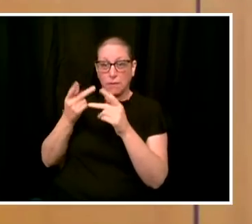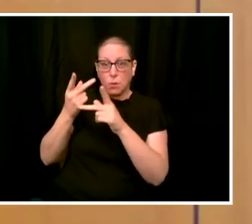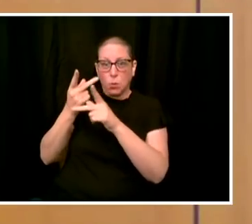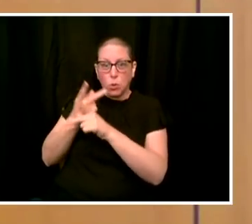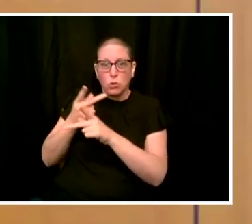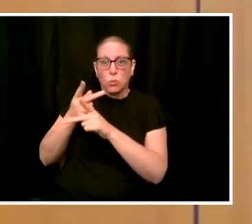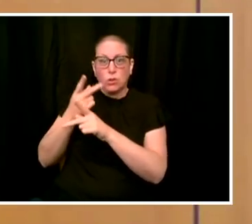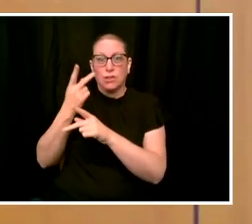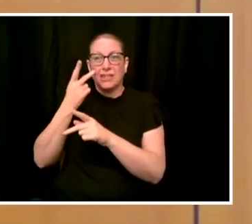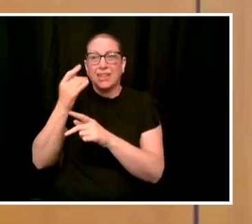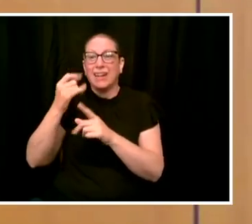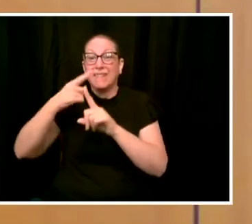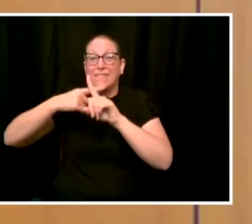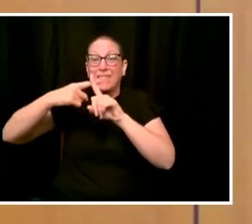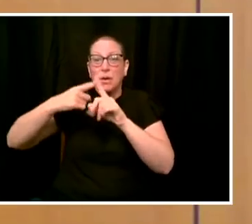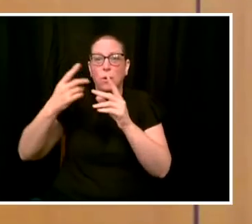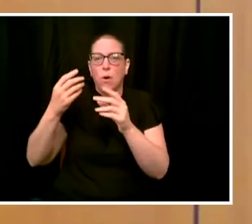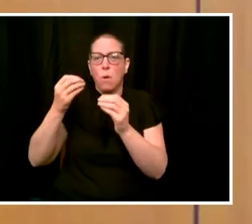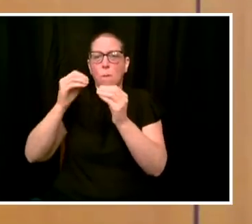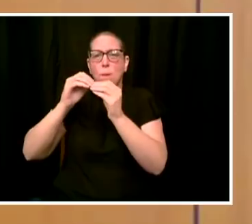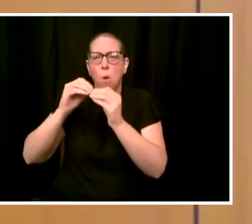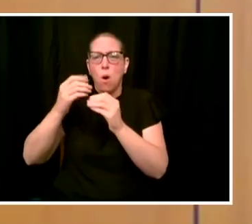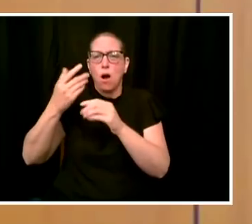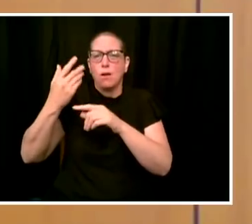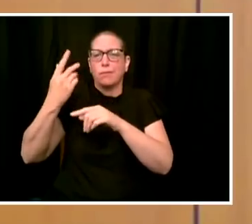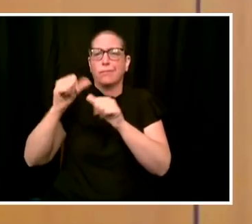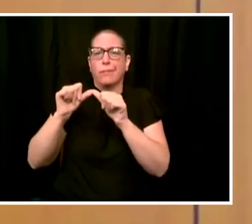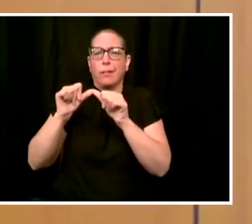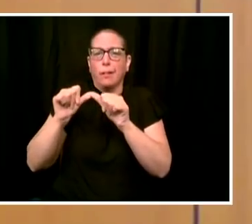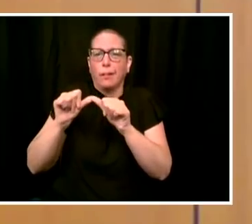FINE, THEN YOU'RE PROBABLY OKAY,